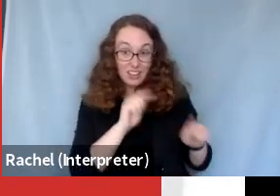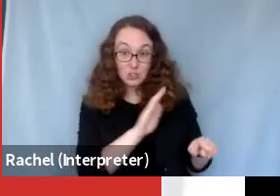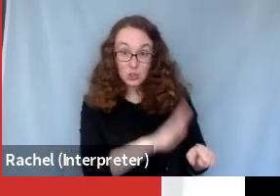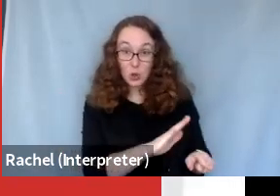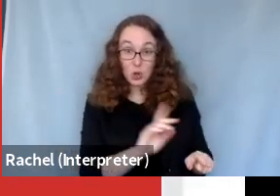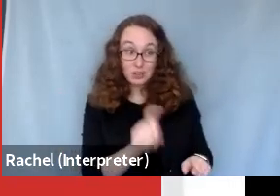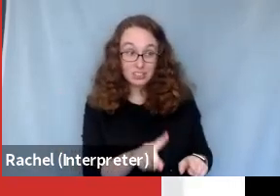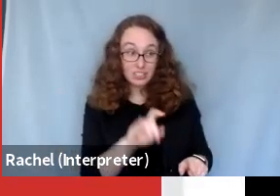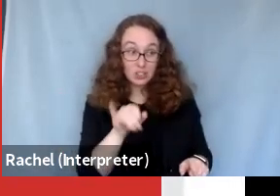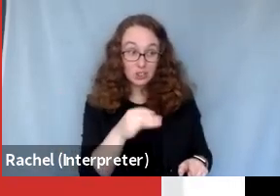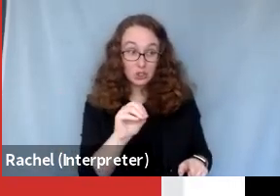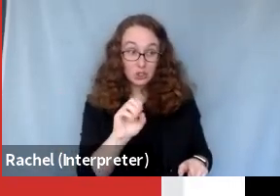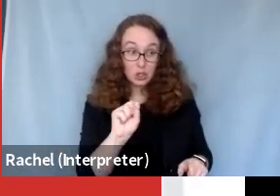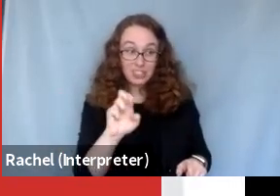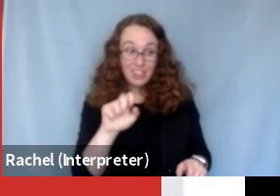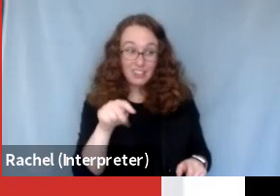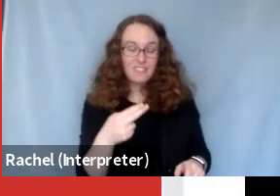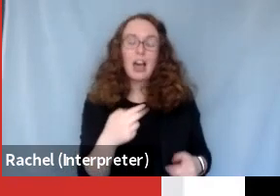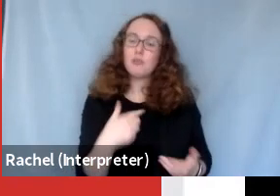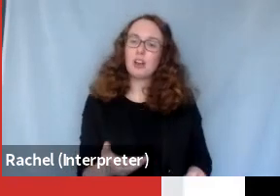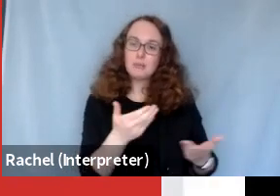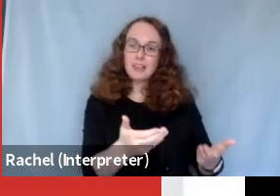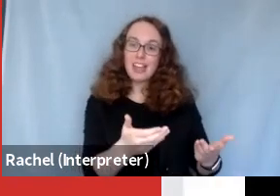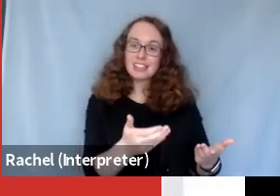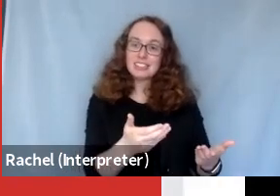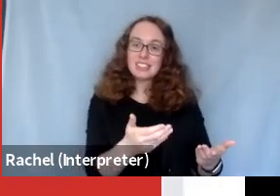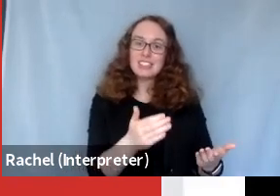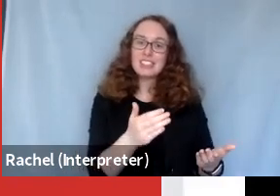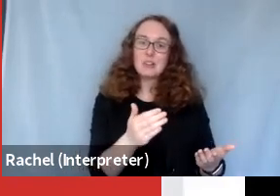route, I mean less yeah, purchase it where